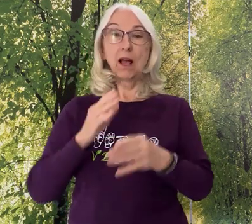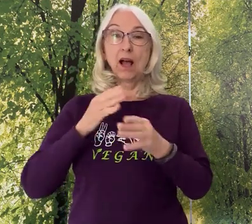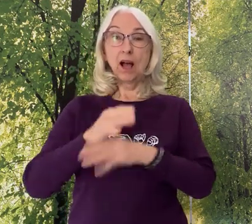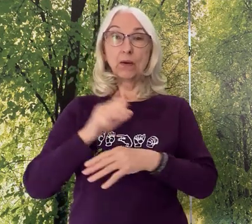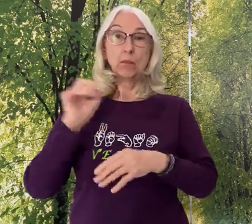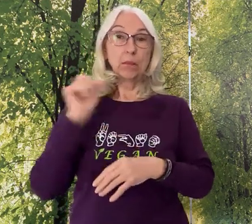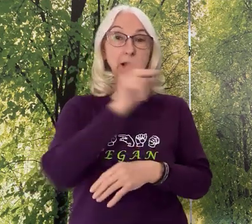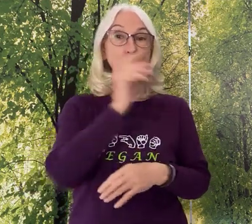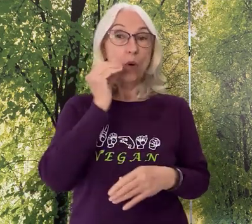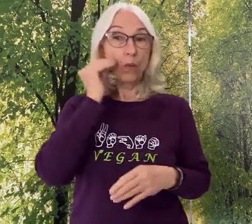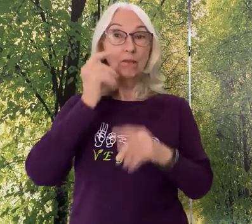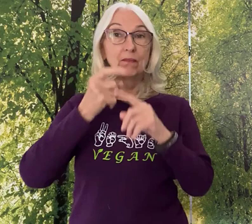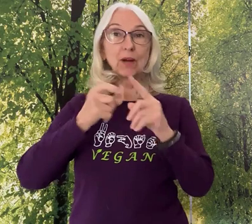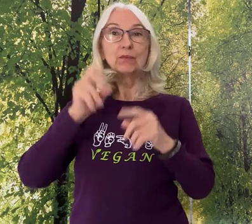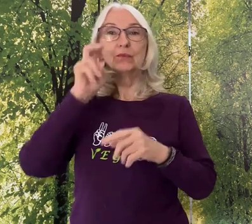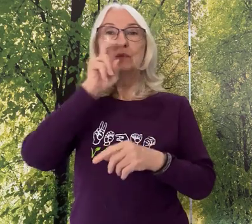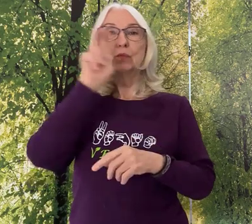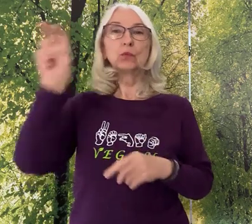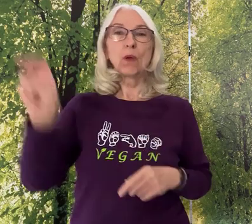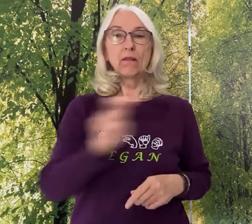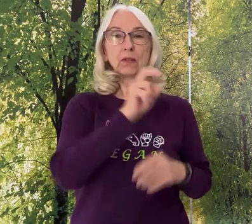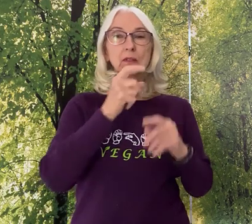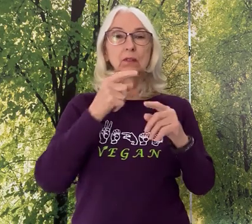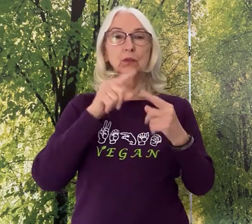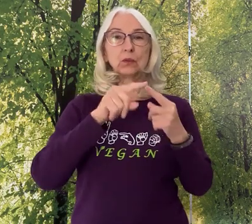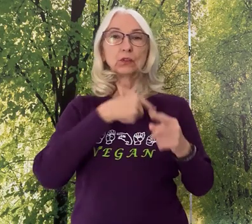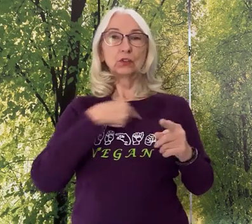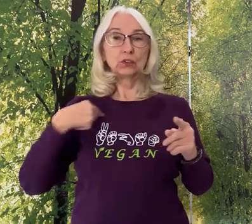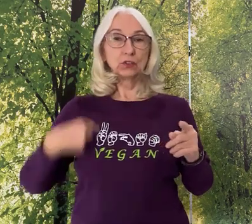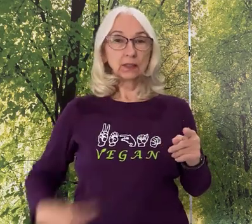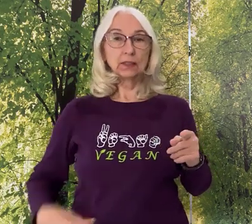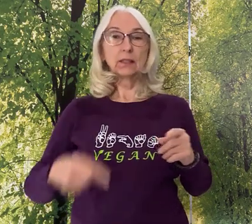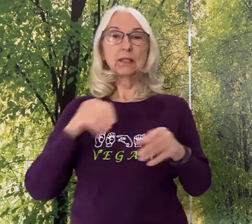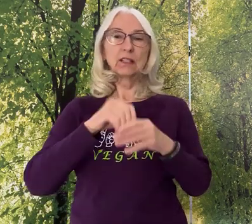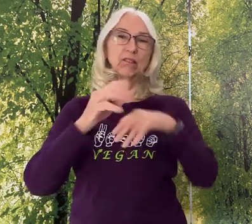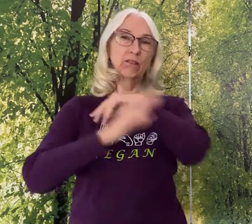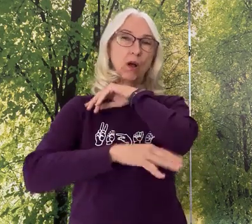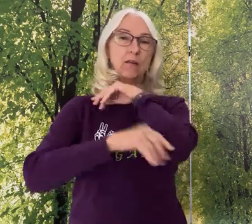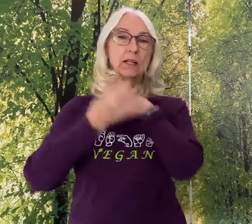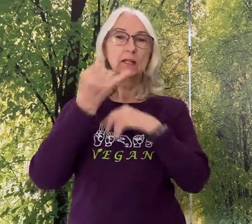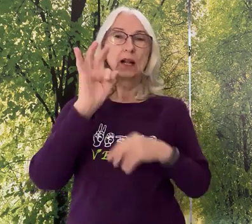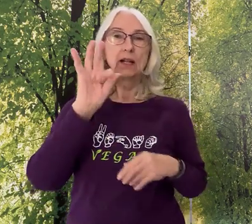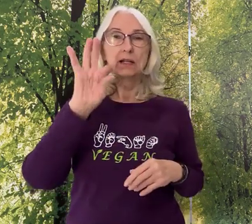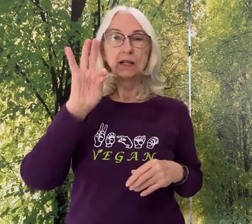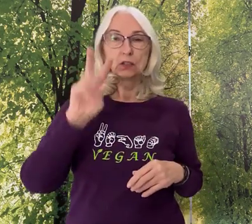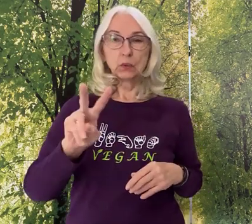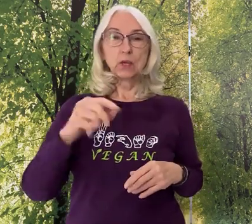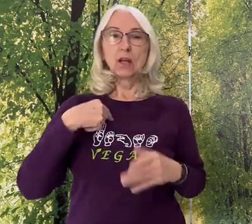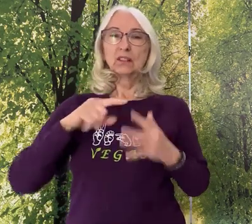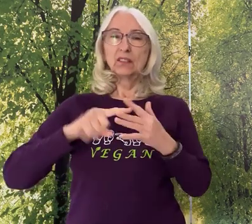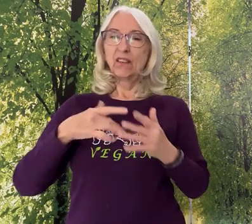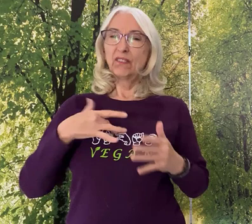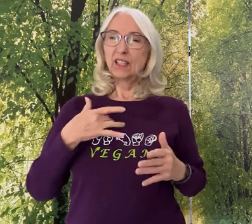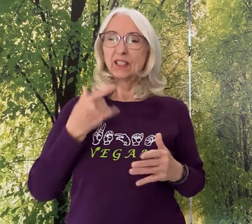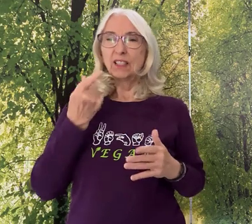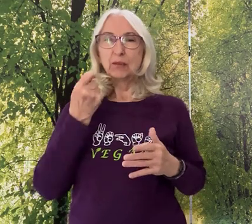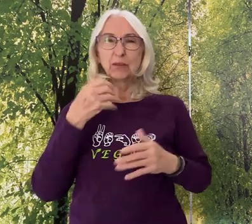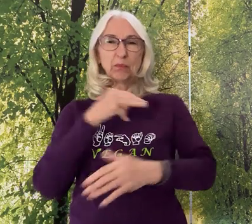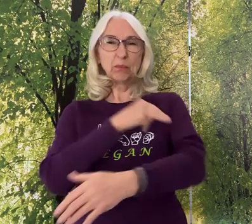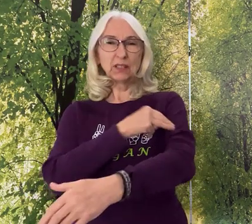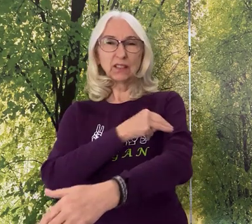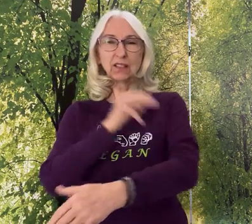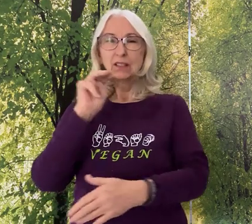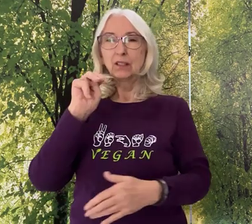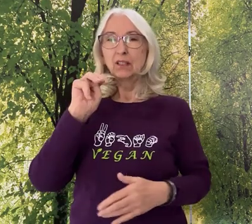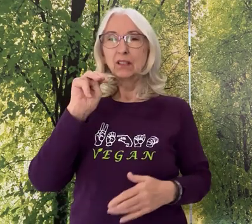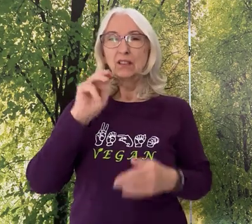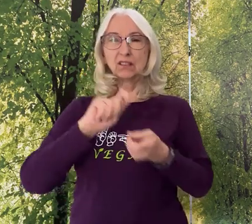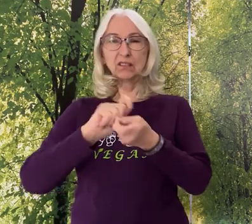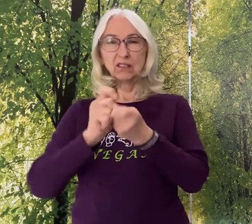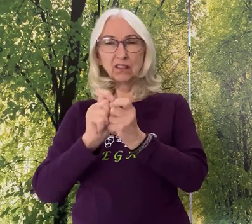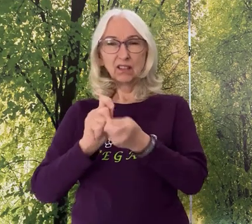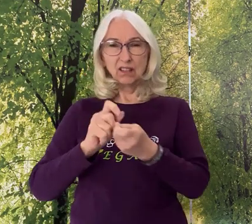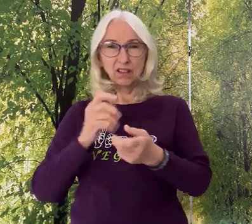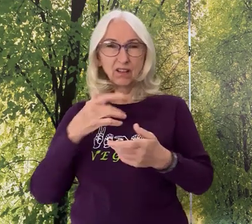After returning home from a trip to China in the fall of 1992, I started feeling minor muscular